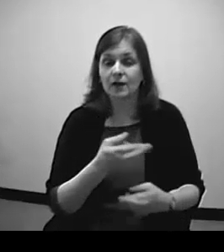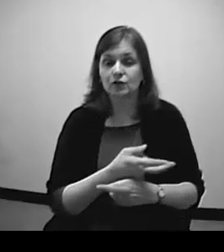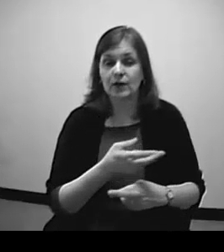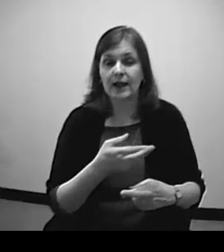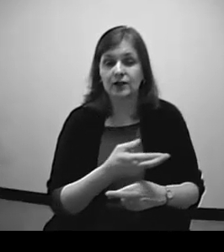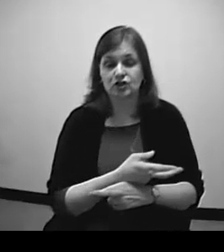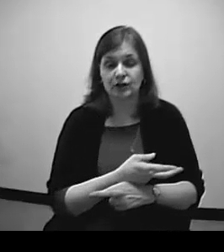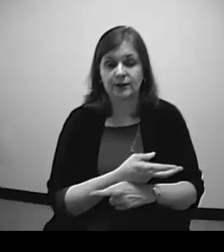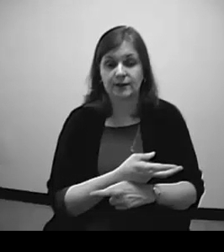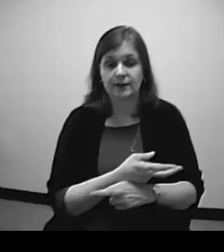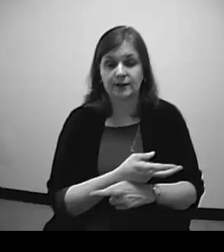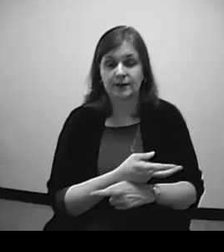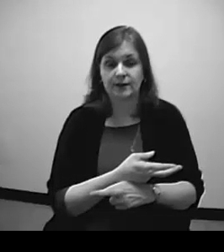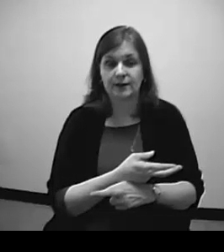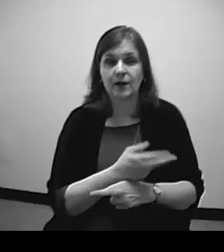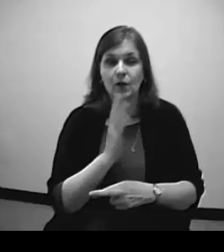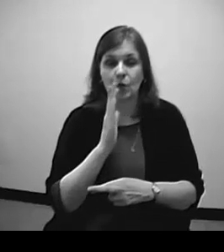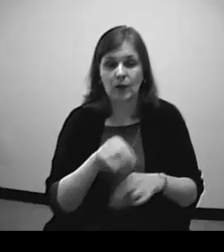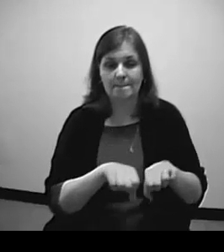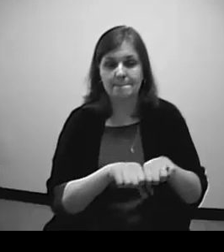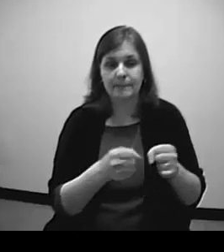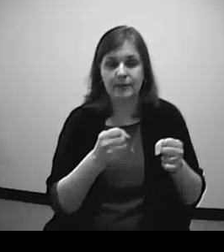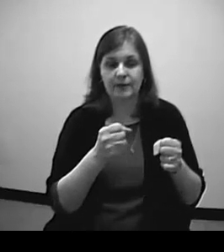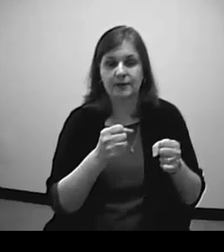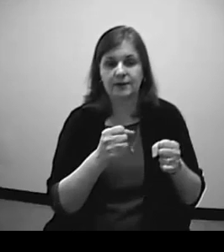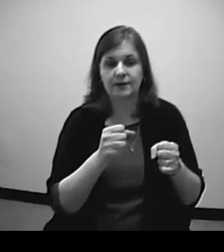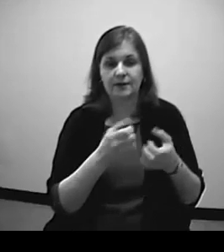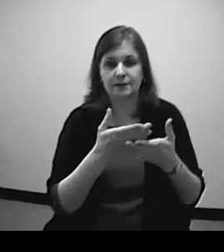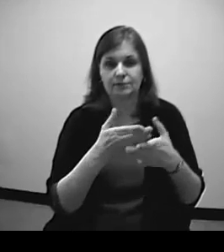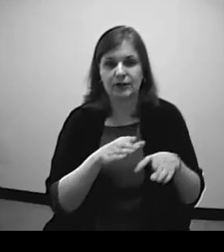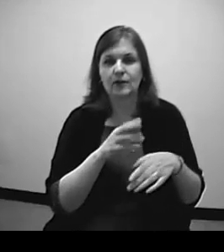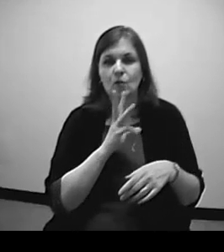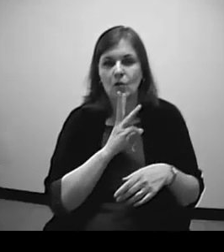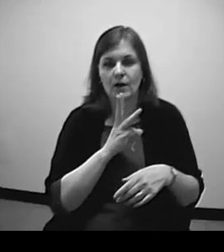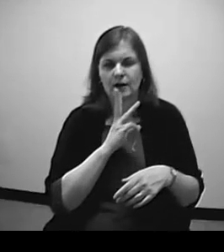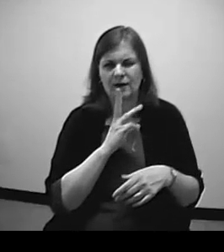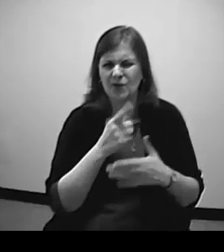cause us to split water